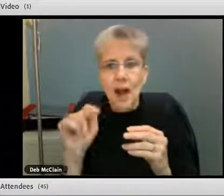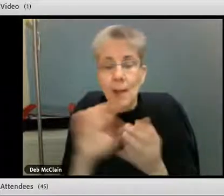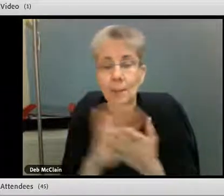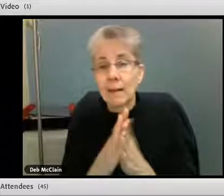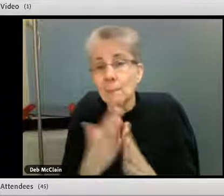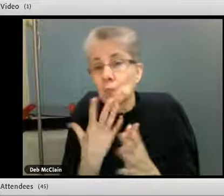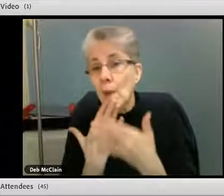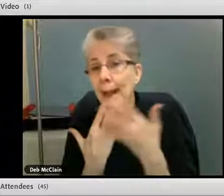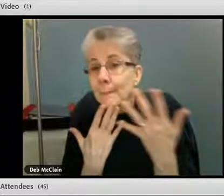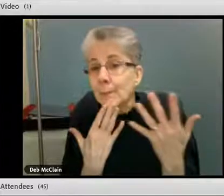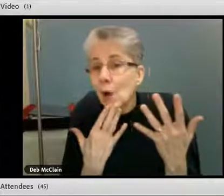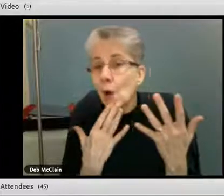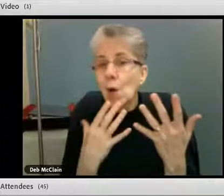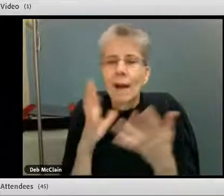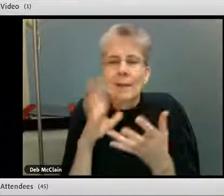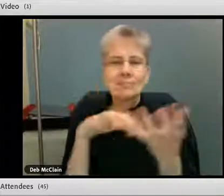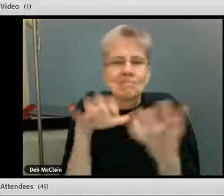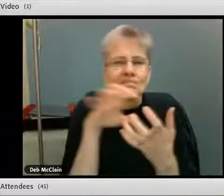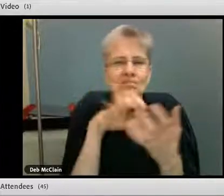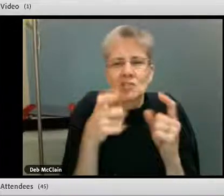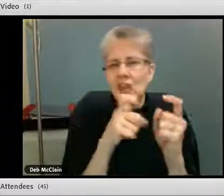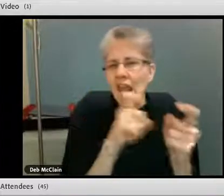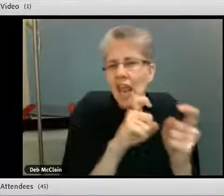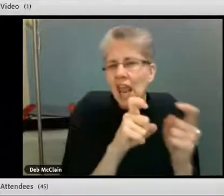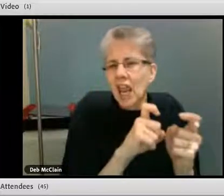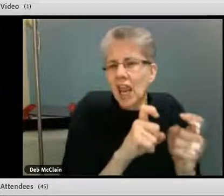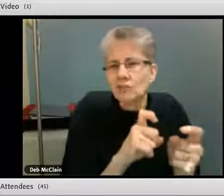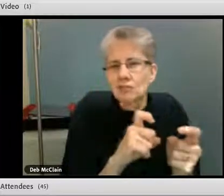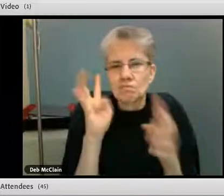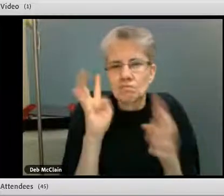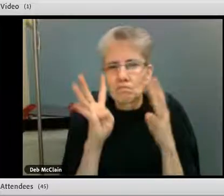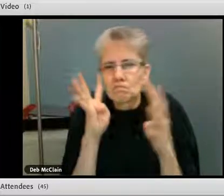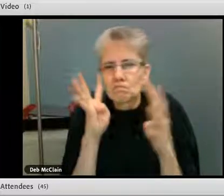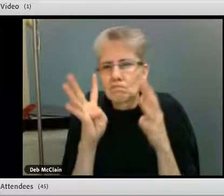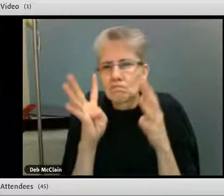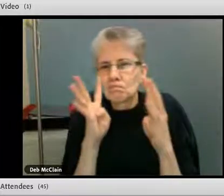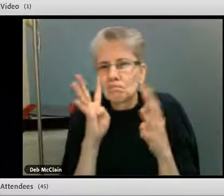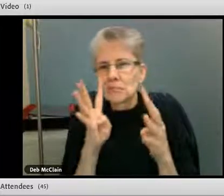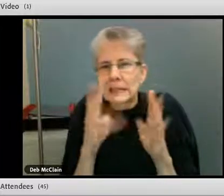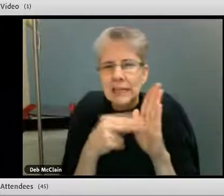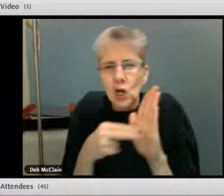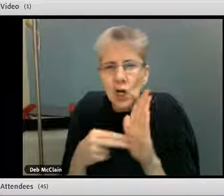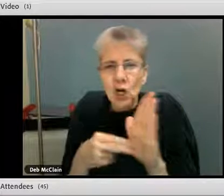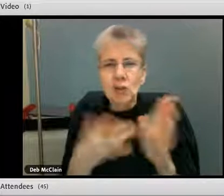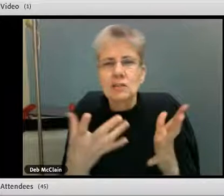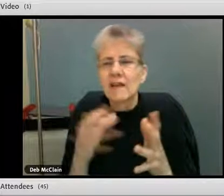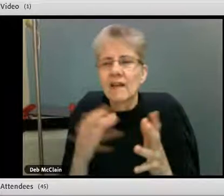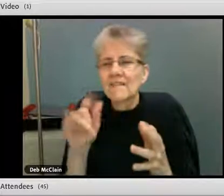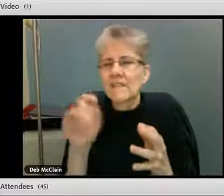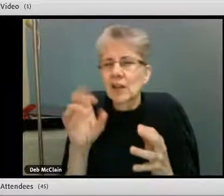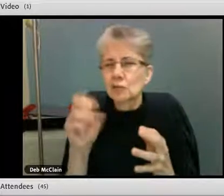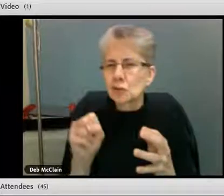I can change colors. I can add stickers to it, filters. I can draw on it.